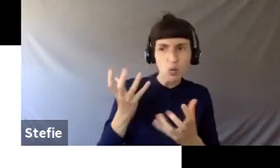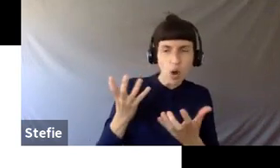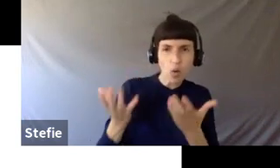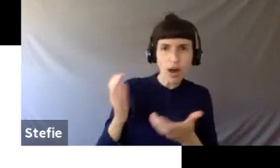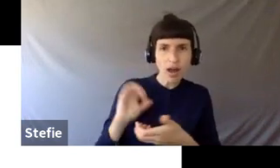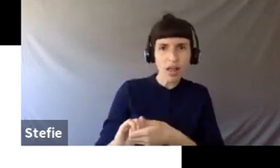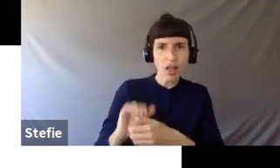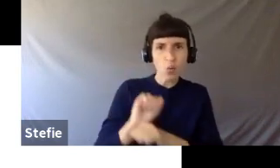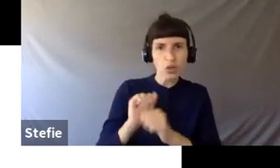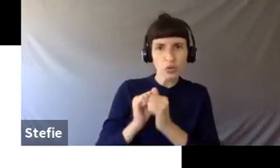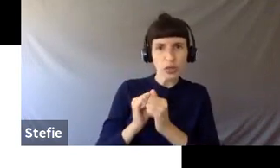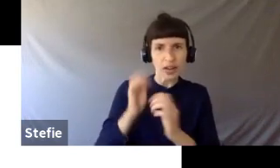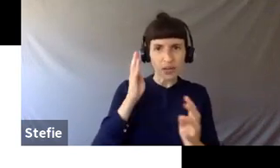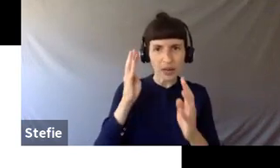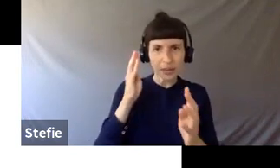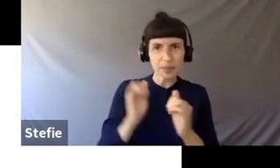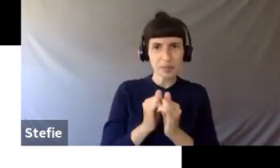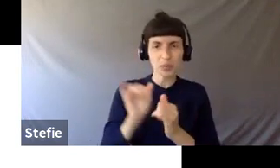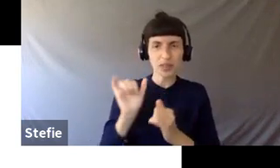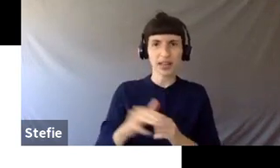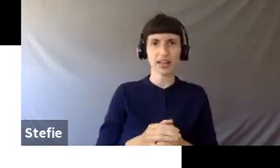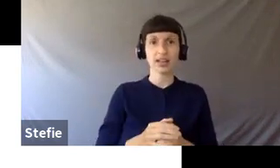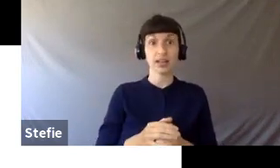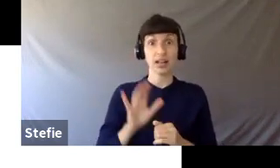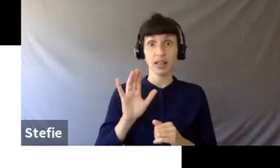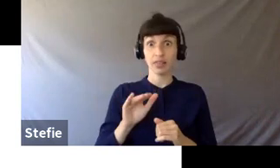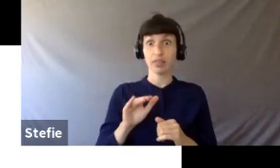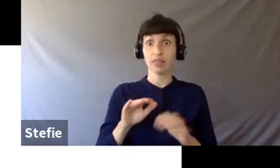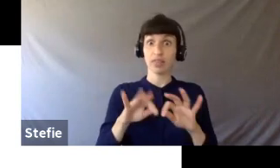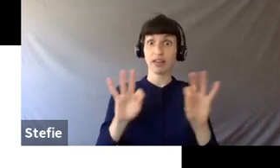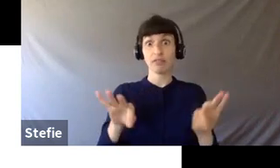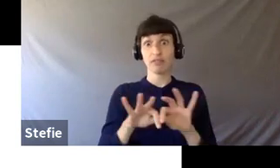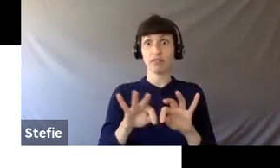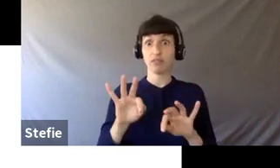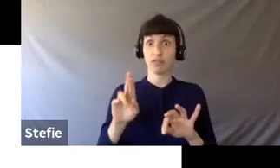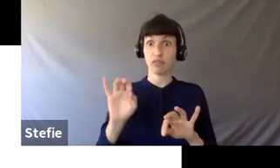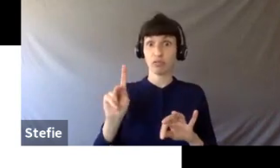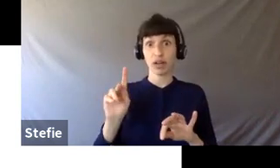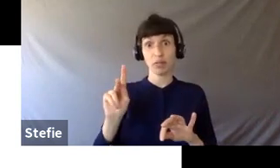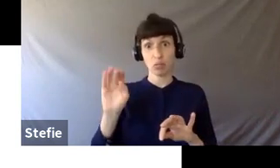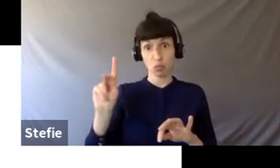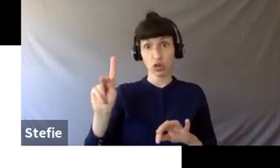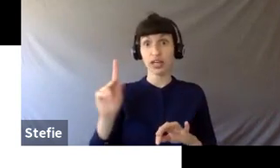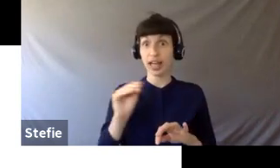That's for your team to think about.